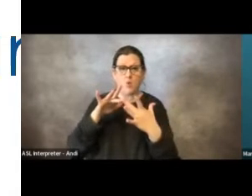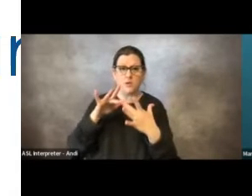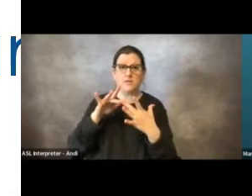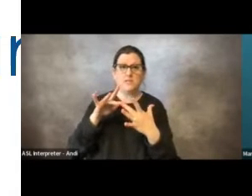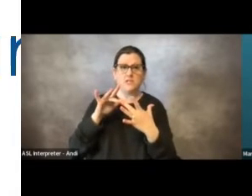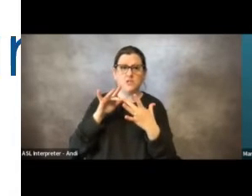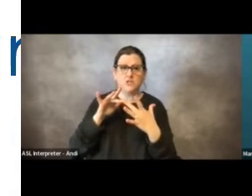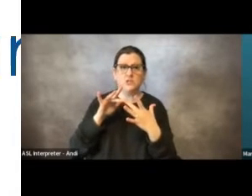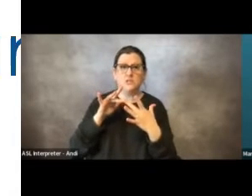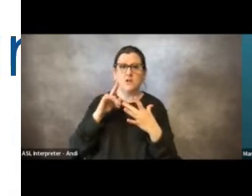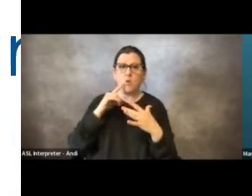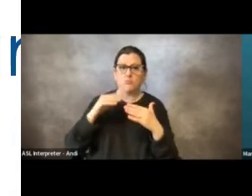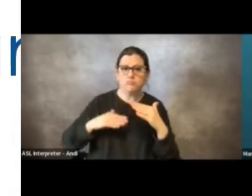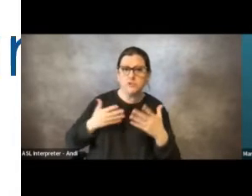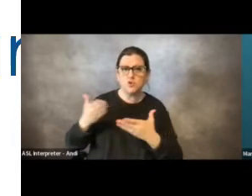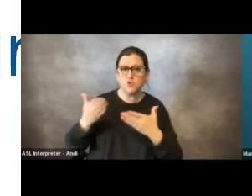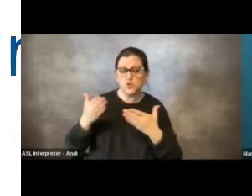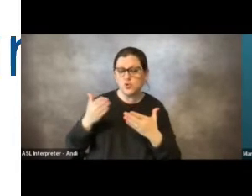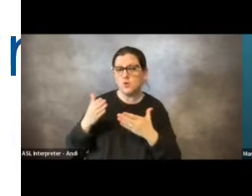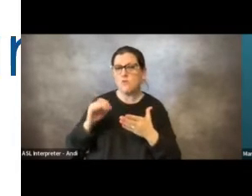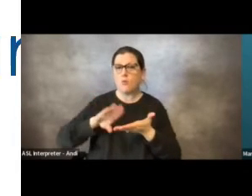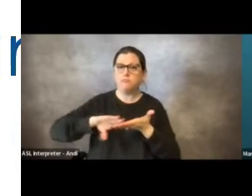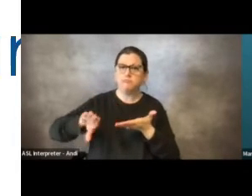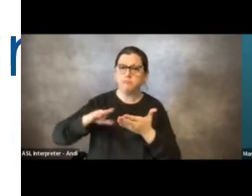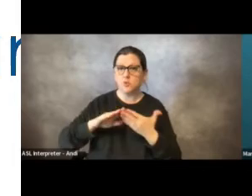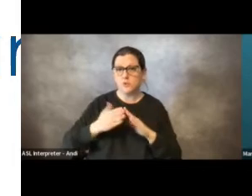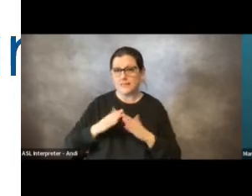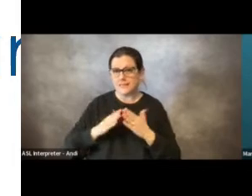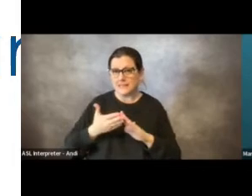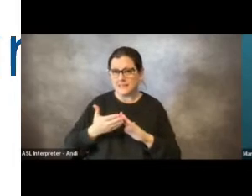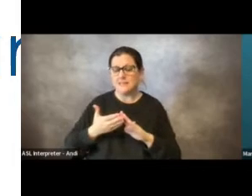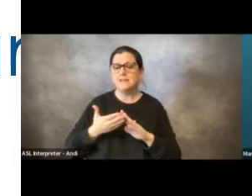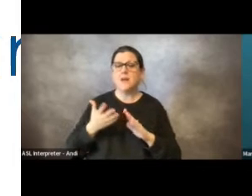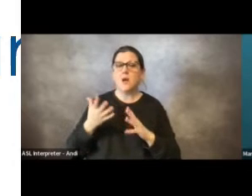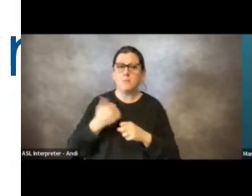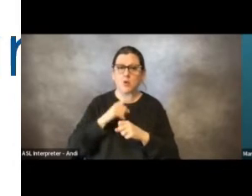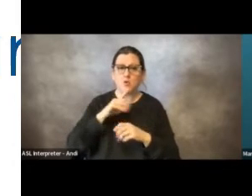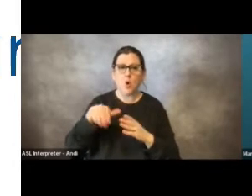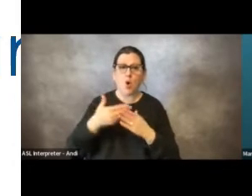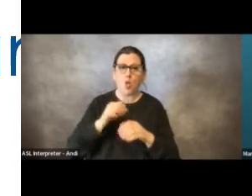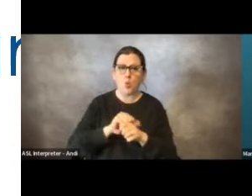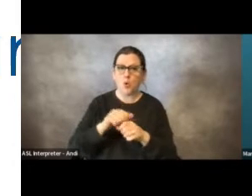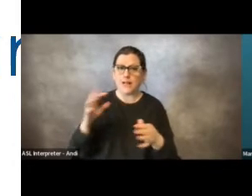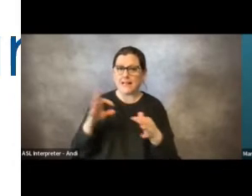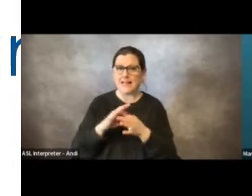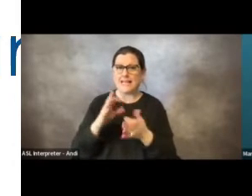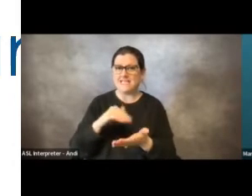underserved communities or marginalized communities. And so we want to make sure that all the work in the LINK Center has the the all the real all in